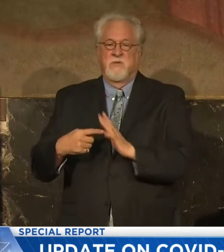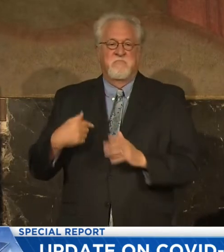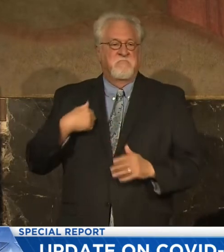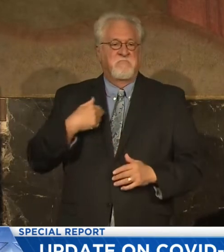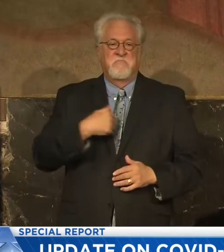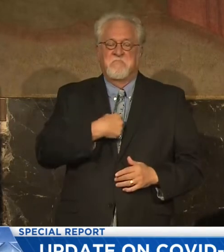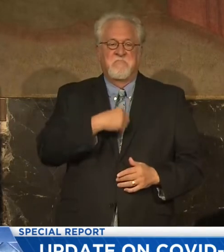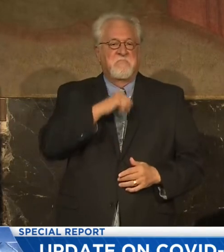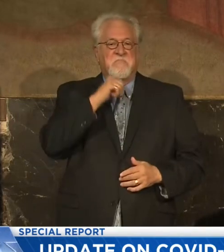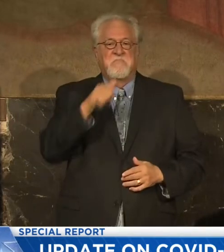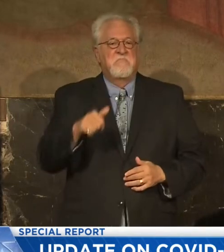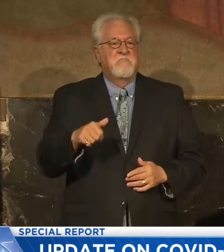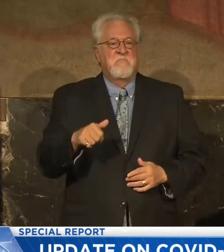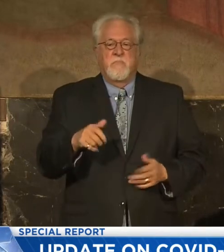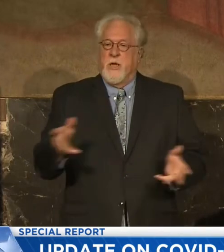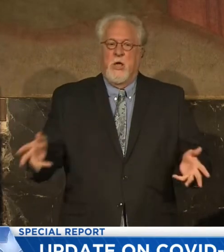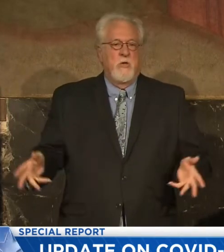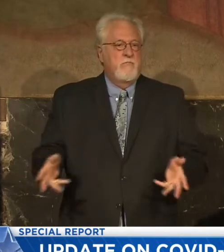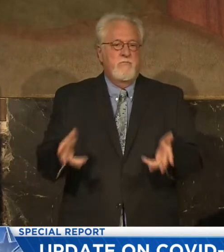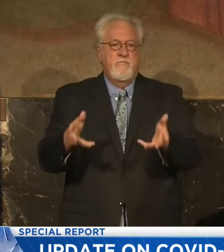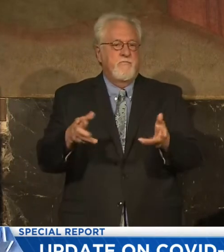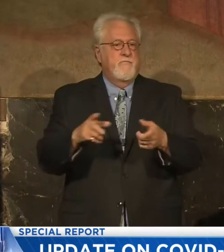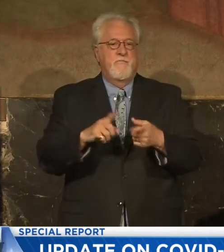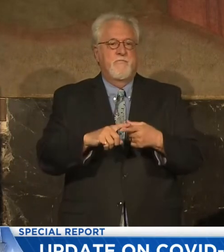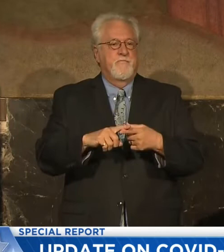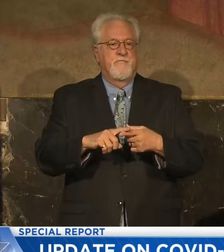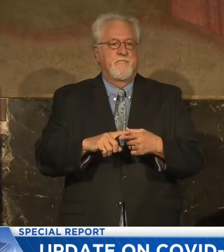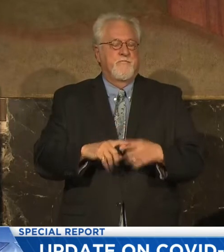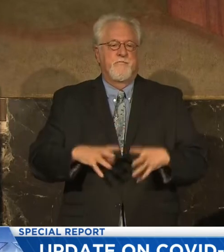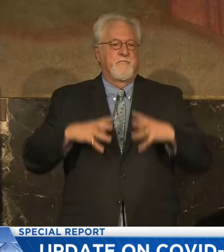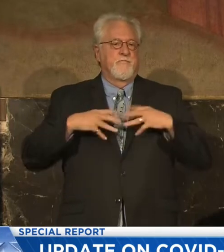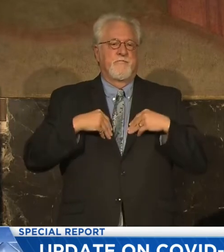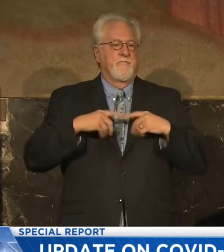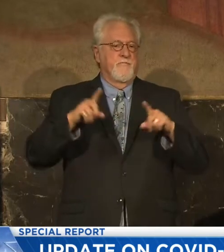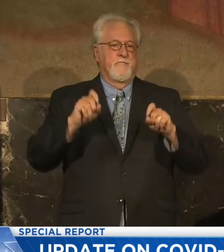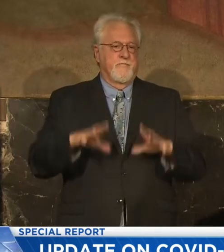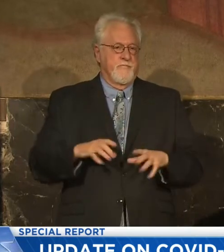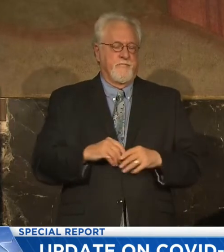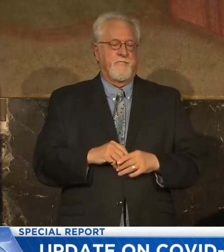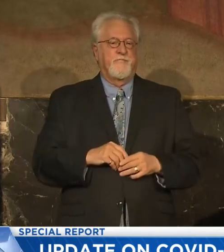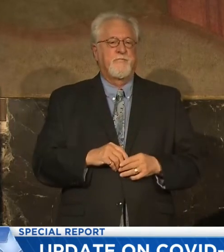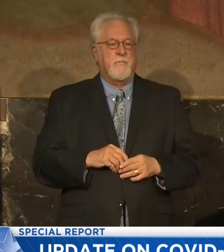AND THAT GOES FOR PATIENTS AND STAFF. BUT FOR OTHER INDIVIDUALS WHO